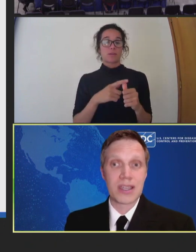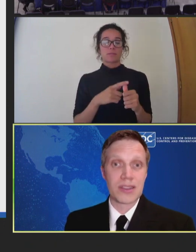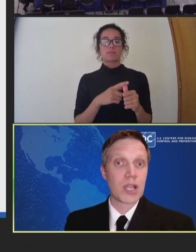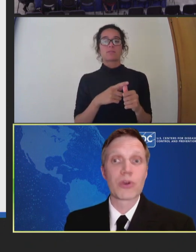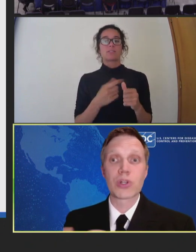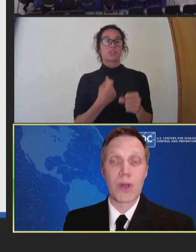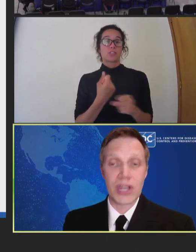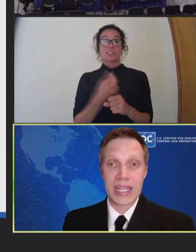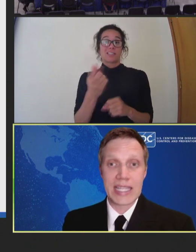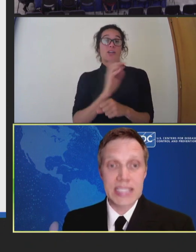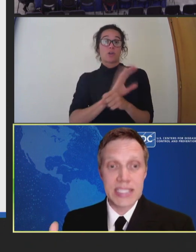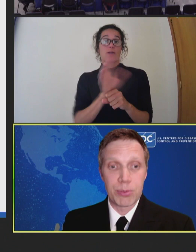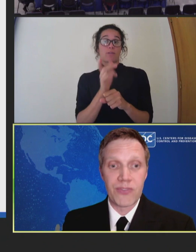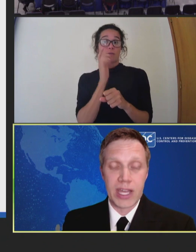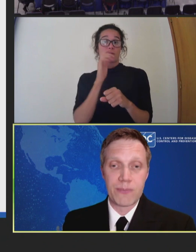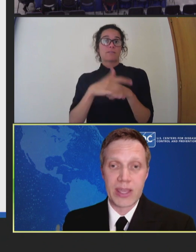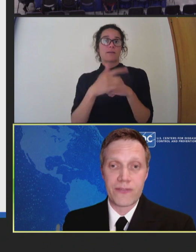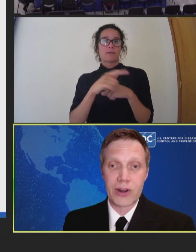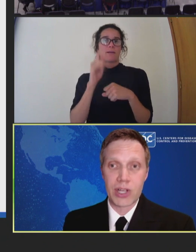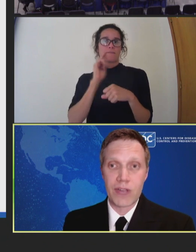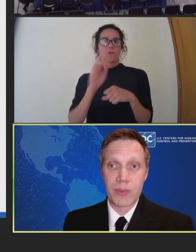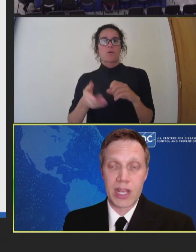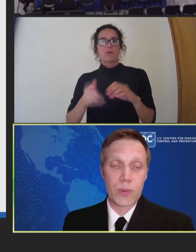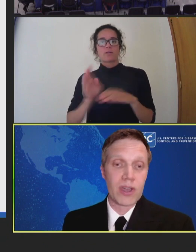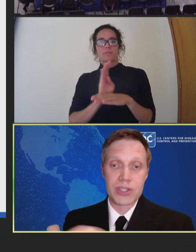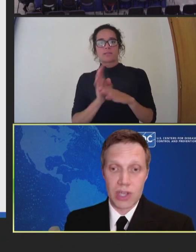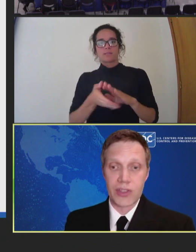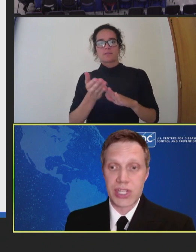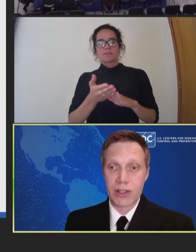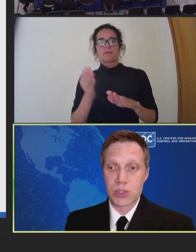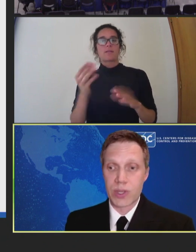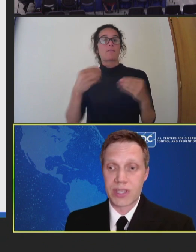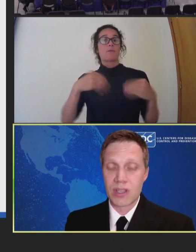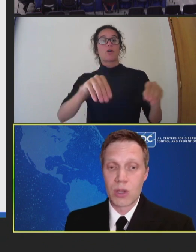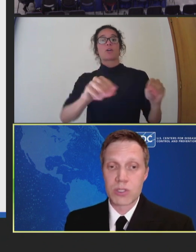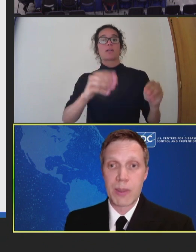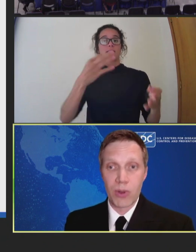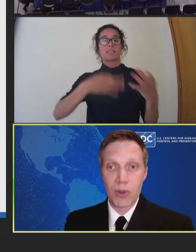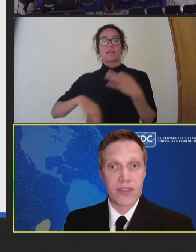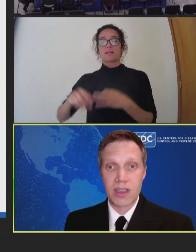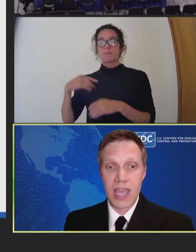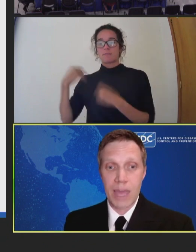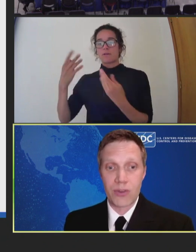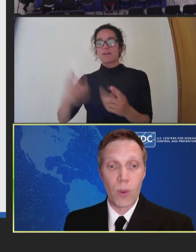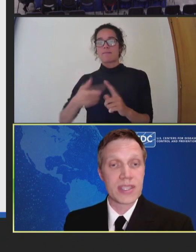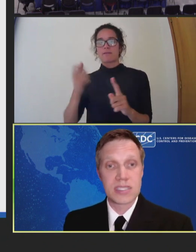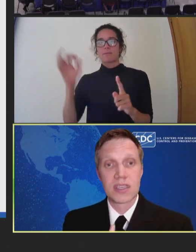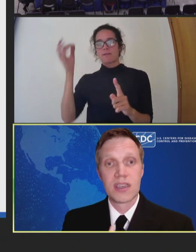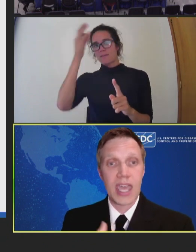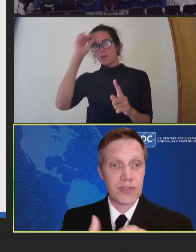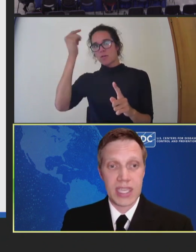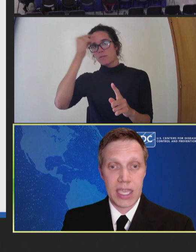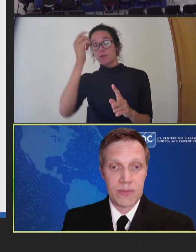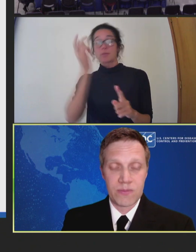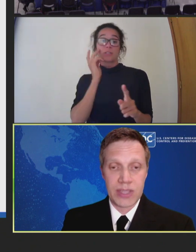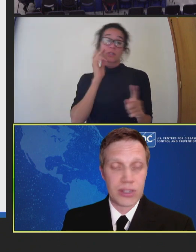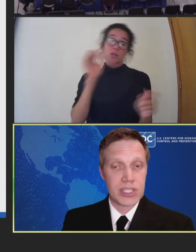on the commercial market instead of provided by the federal government. And we all saw the challenge when -- was people got in the habit of, once FDA made their decision